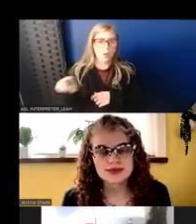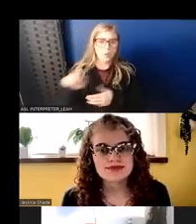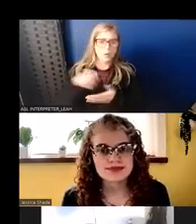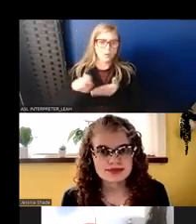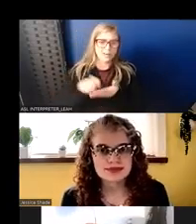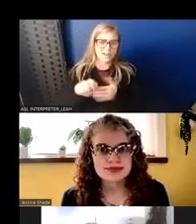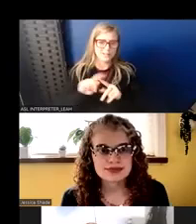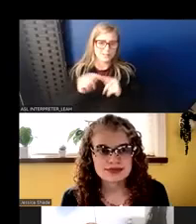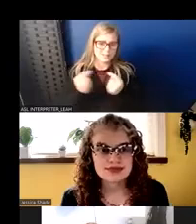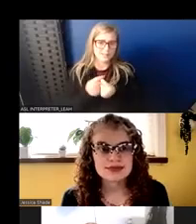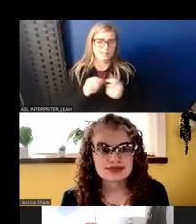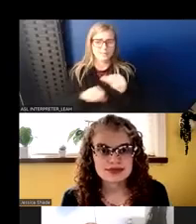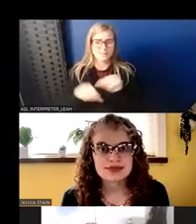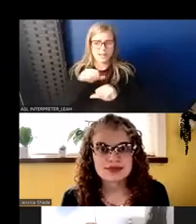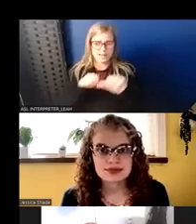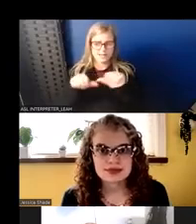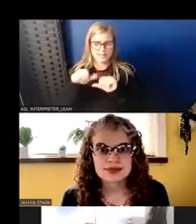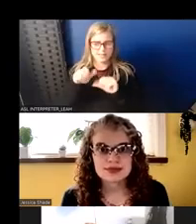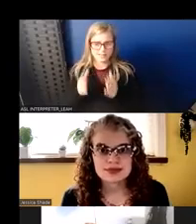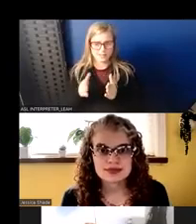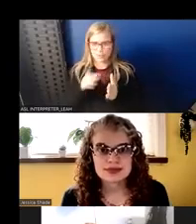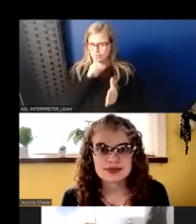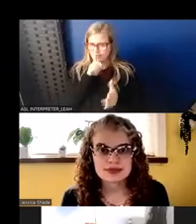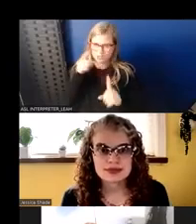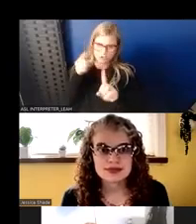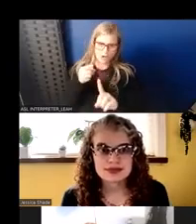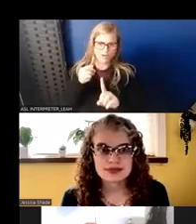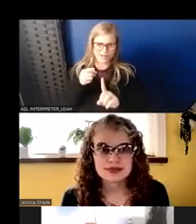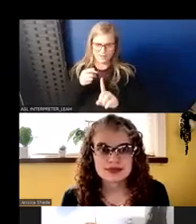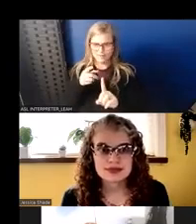really targeted and specialized team science workshops,